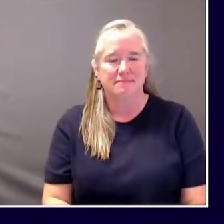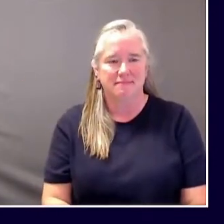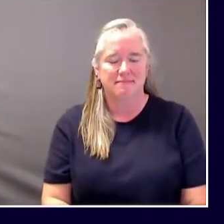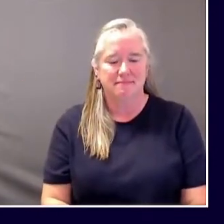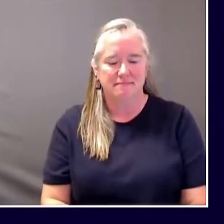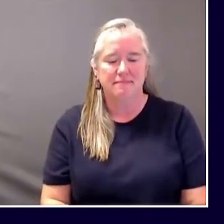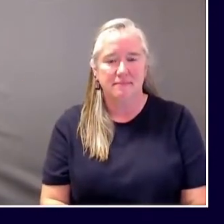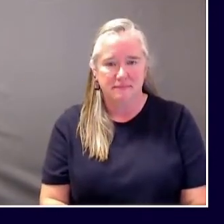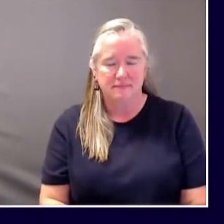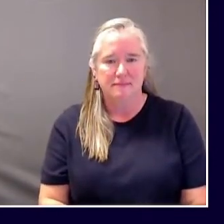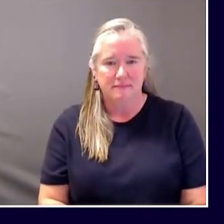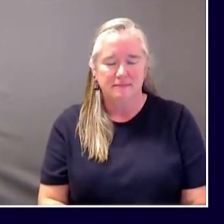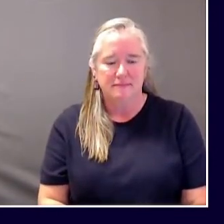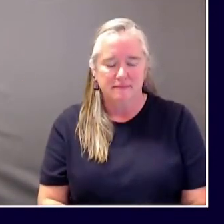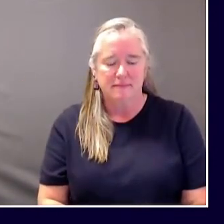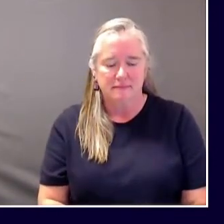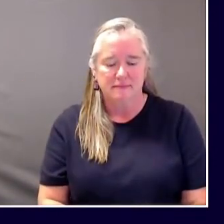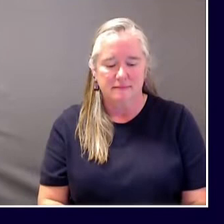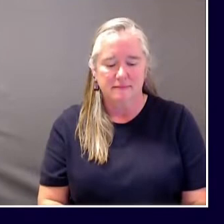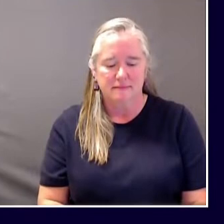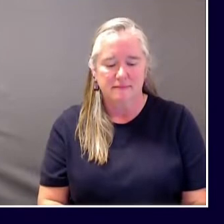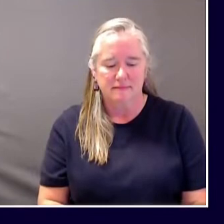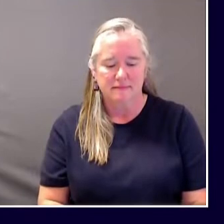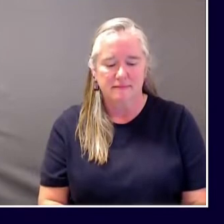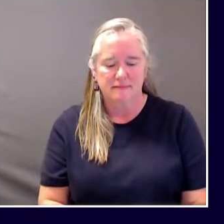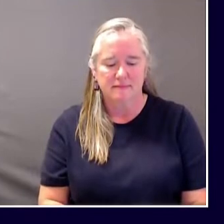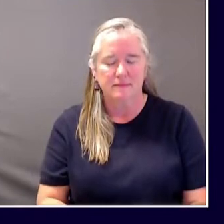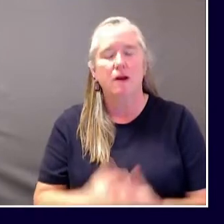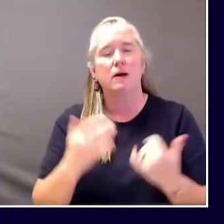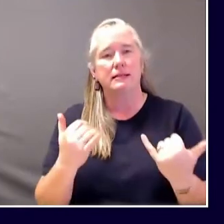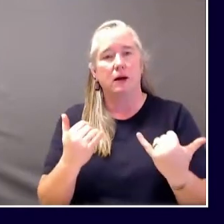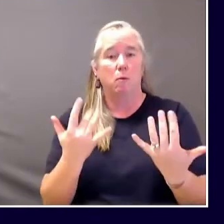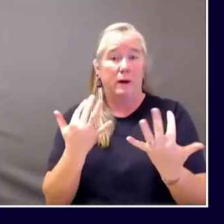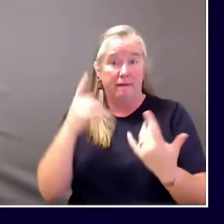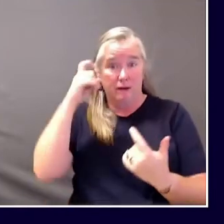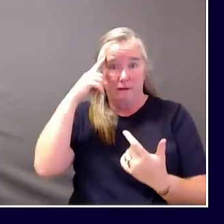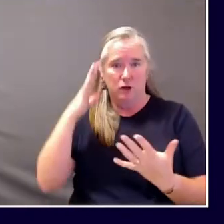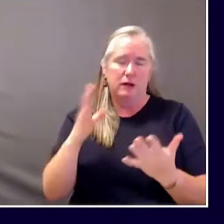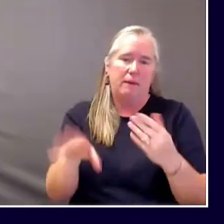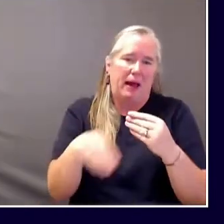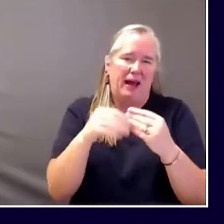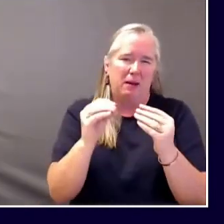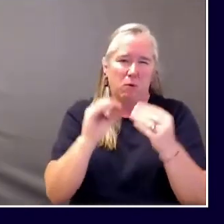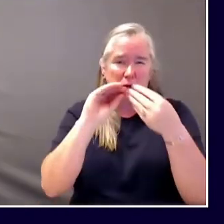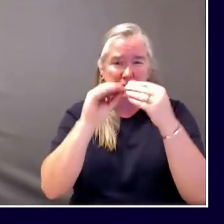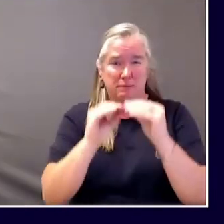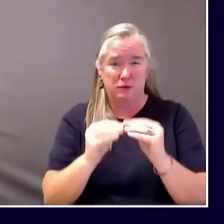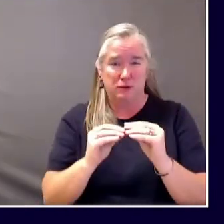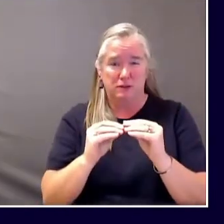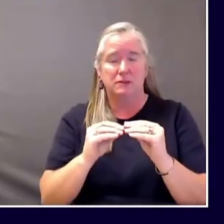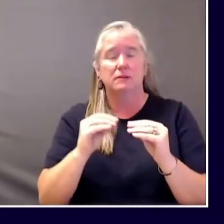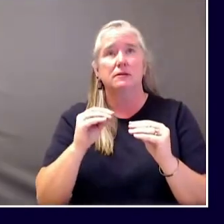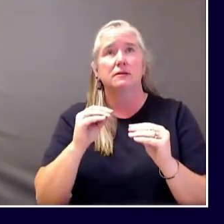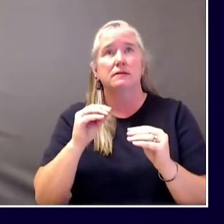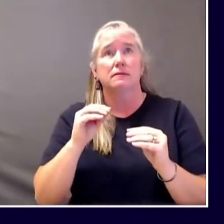while we're waiting for governor mills to rejoin a provide a